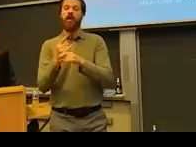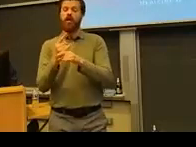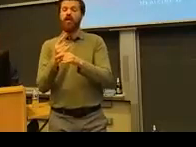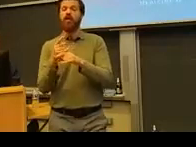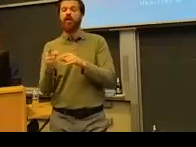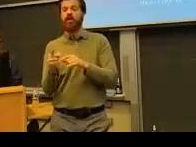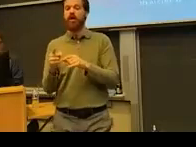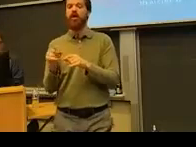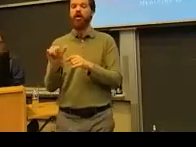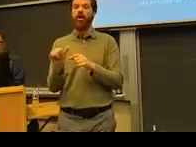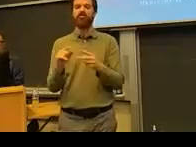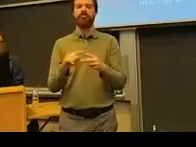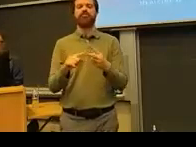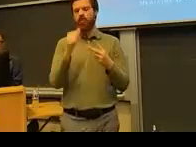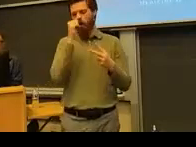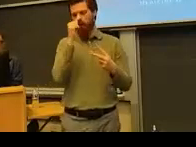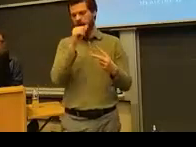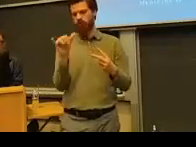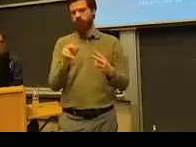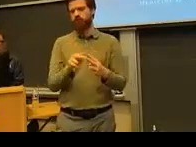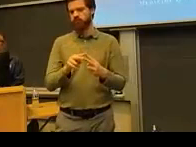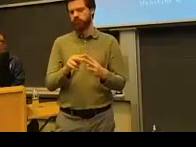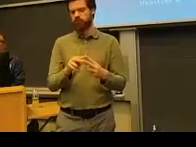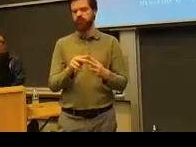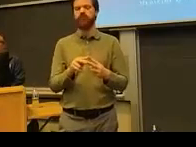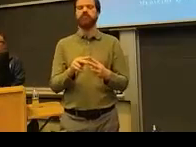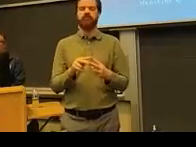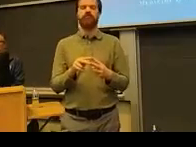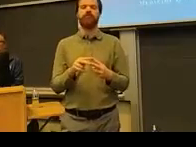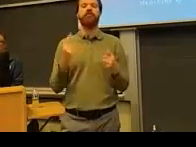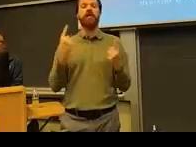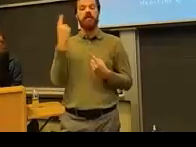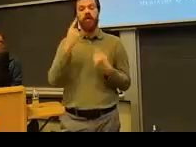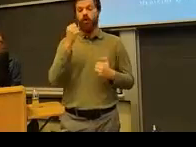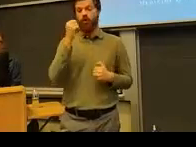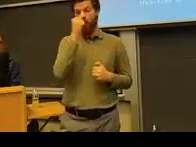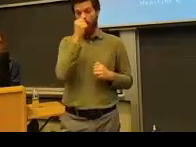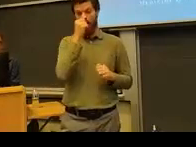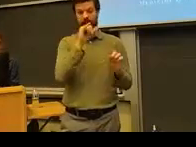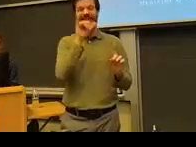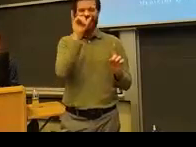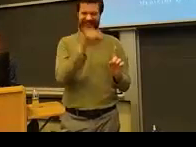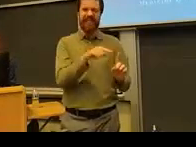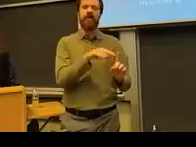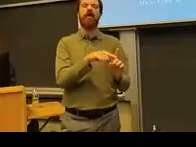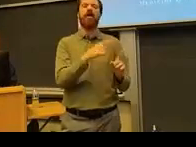cocaine use uh at the same time and consider cocaine to be the the major uh issue for them